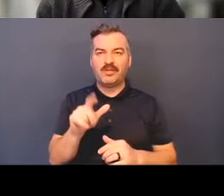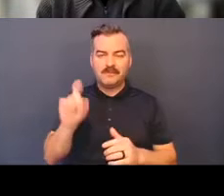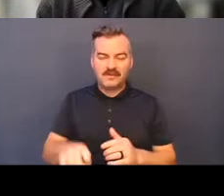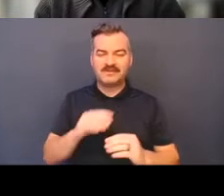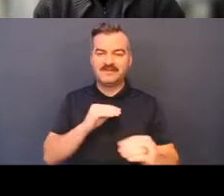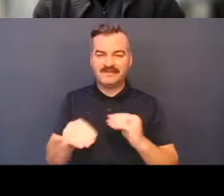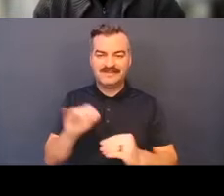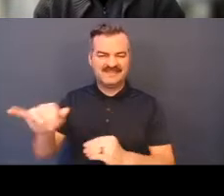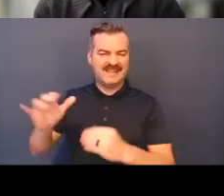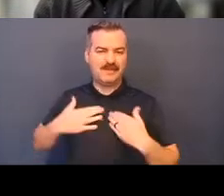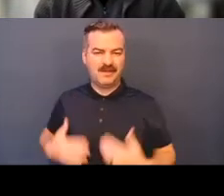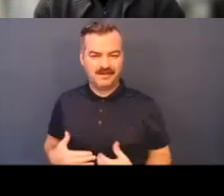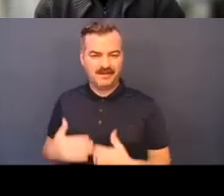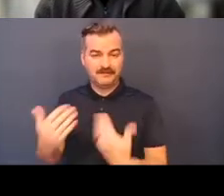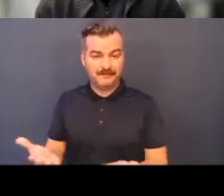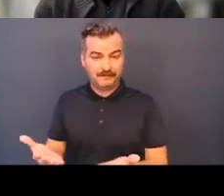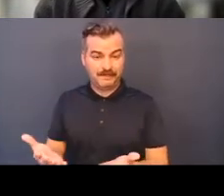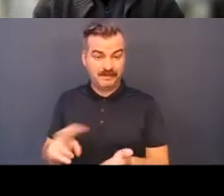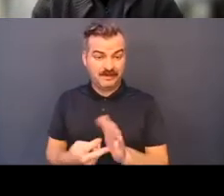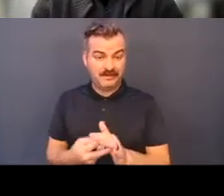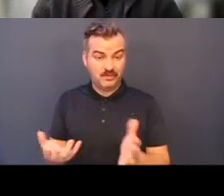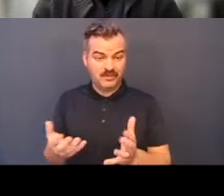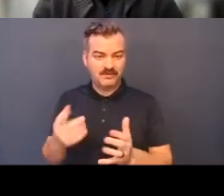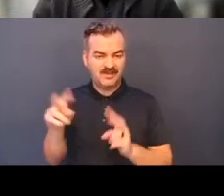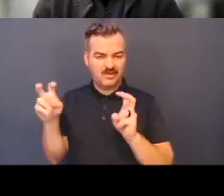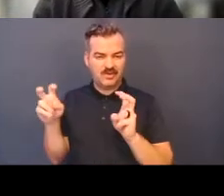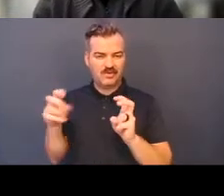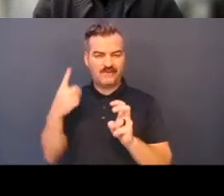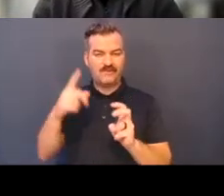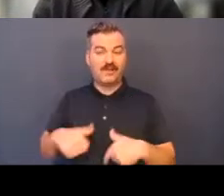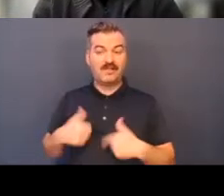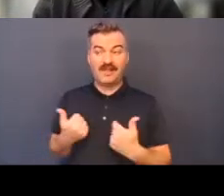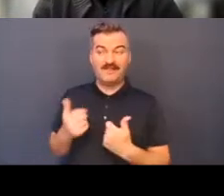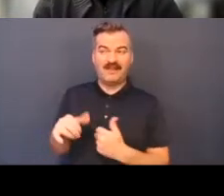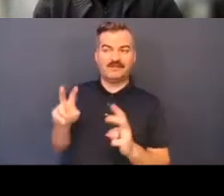by that is, for a med, and I quote for life to count as a good life, it must return the